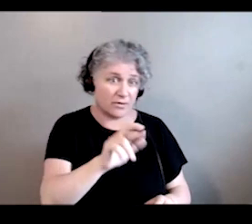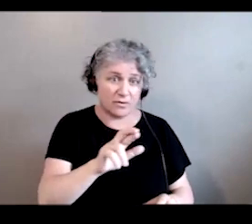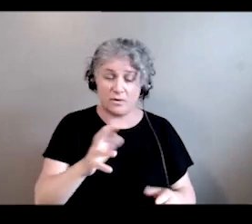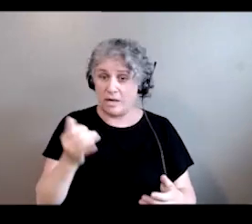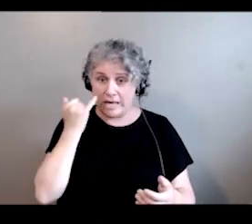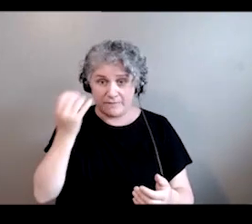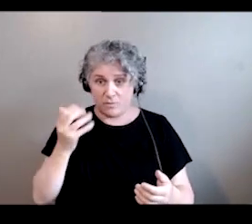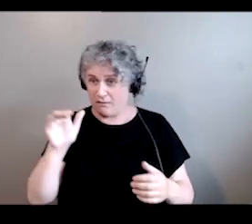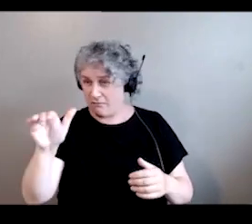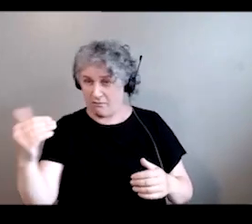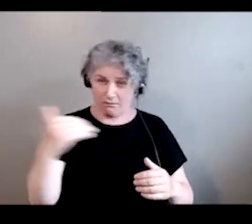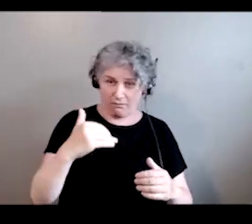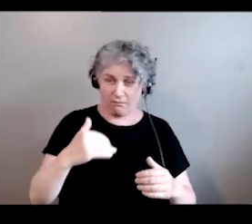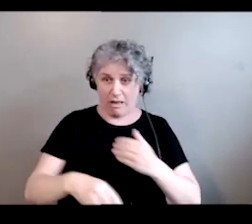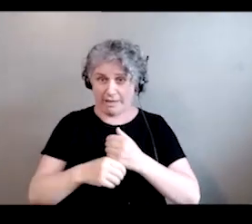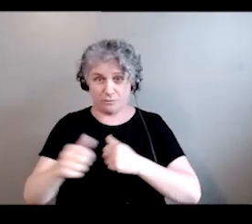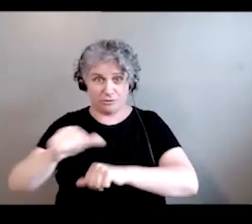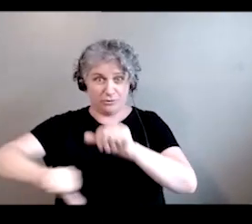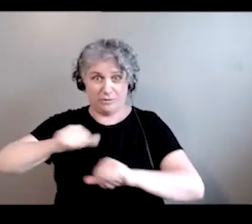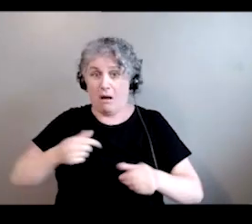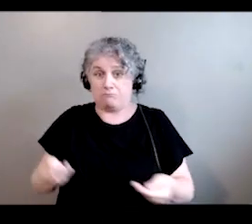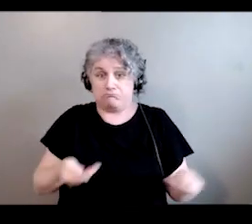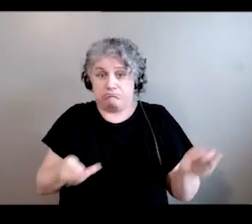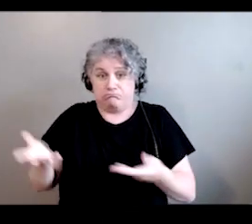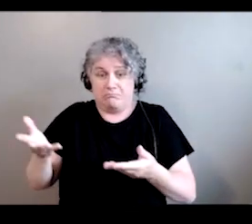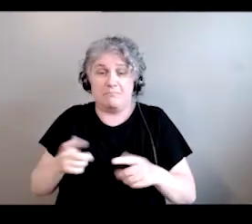Tap in on each other's points. I am playing moderator but I also wanna make sure that you guys feel like you can just jump in whenever you want.